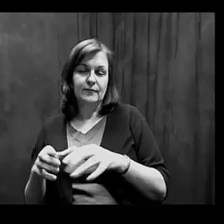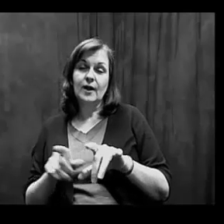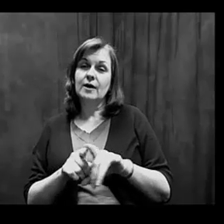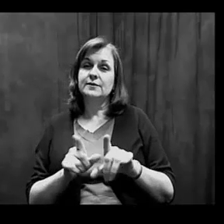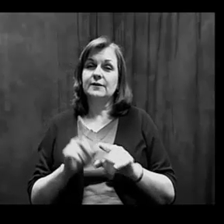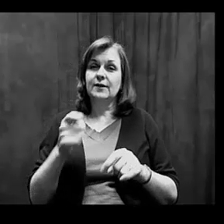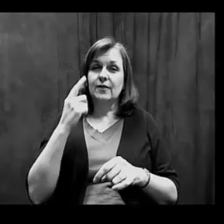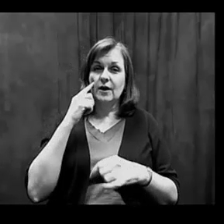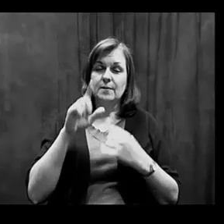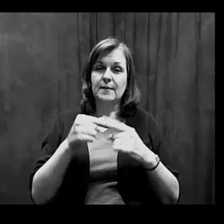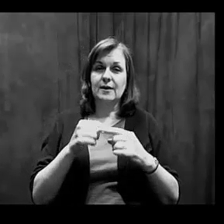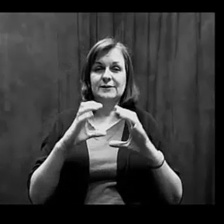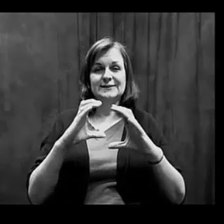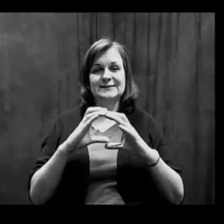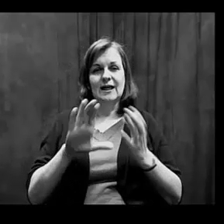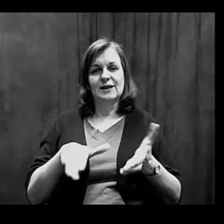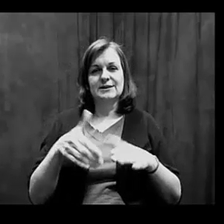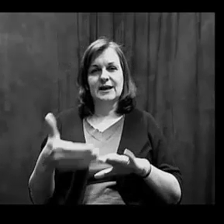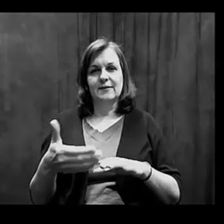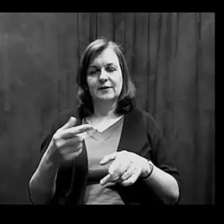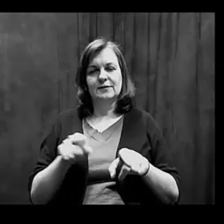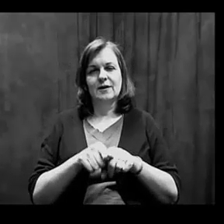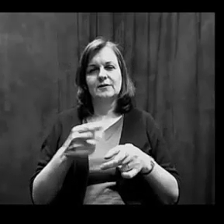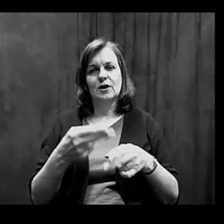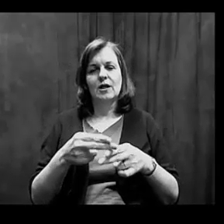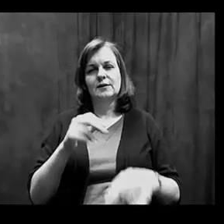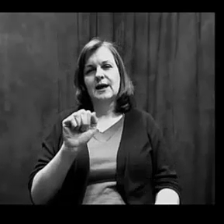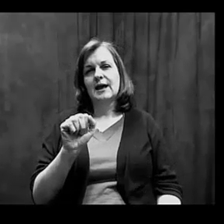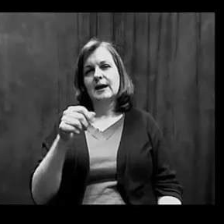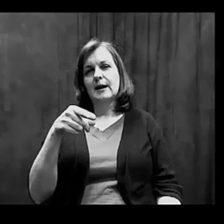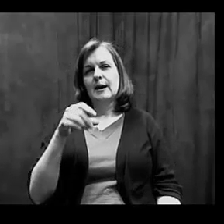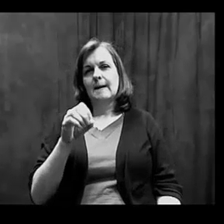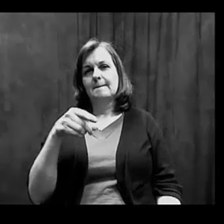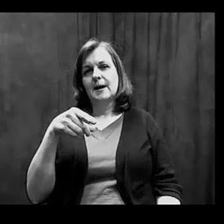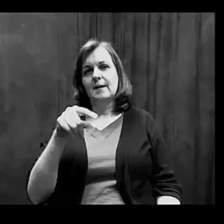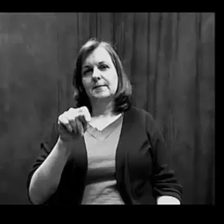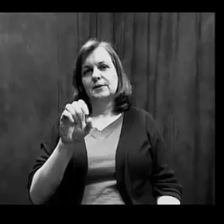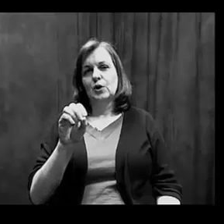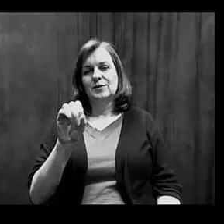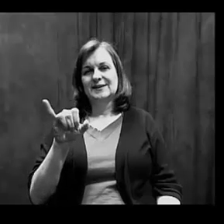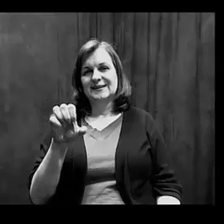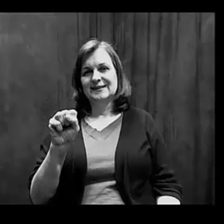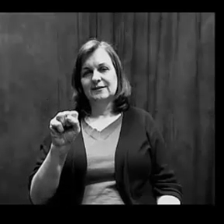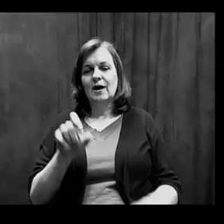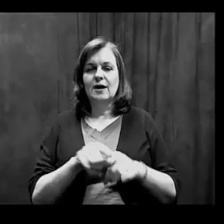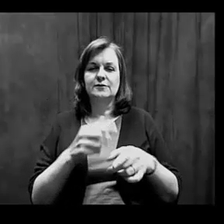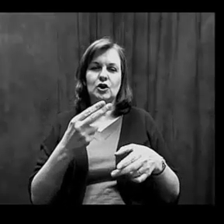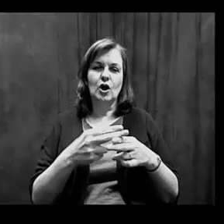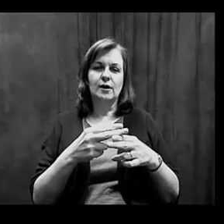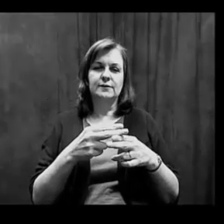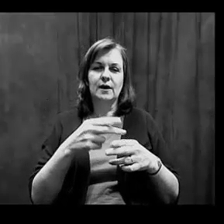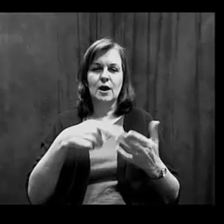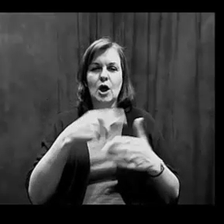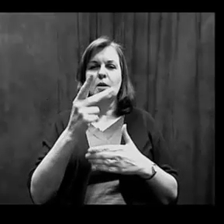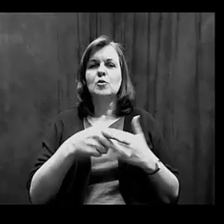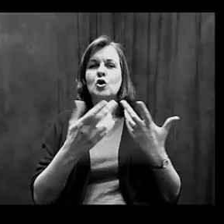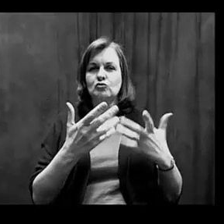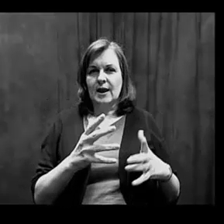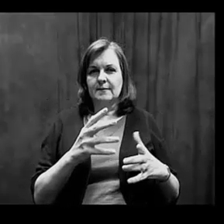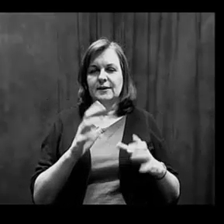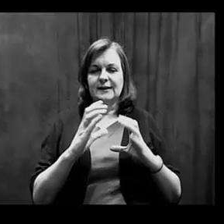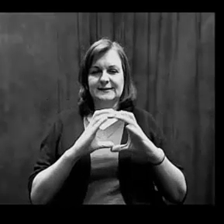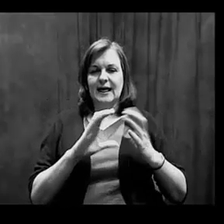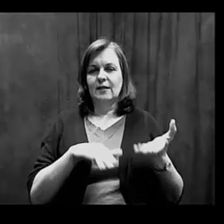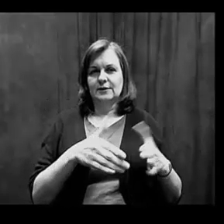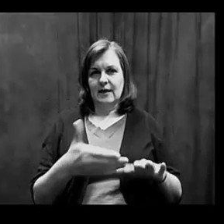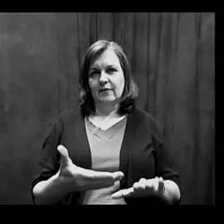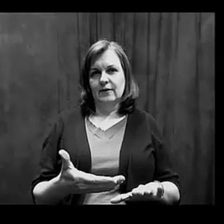we also have to deal with something on a cell death or apoptosis. this is known as programmed cell death this is going to be